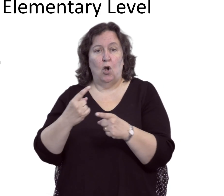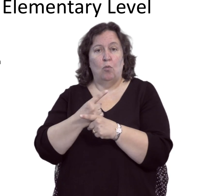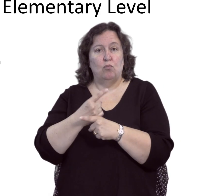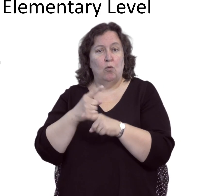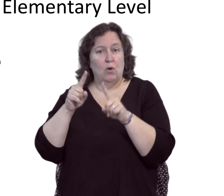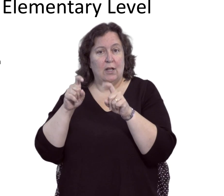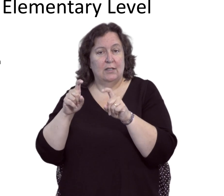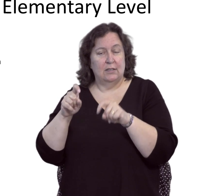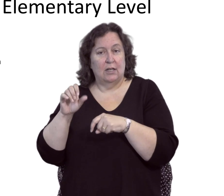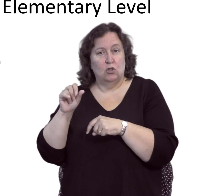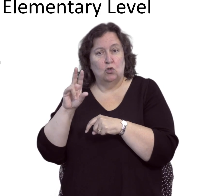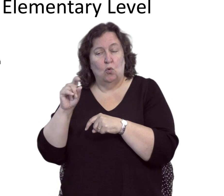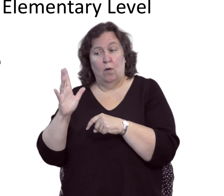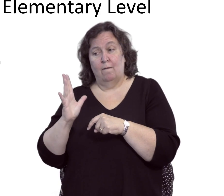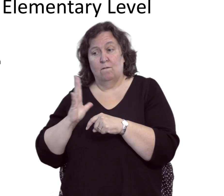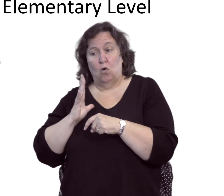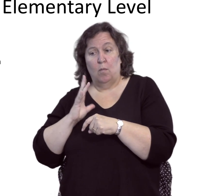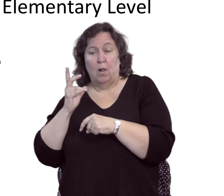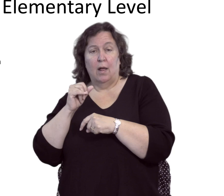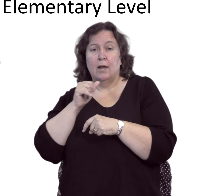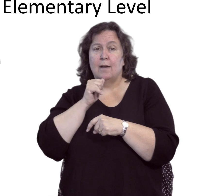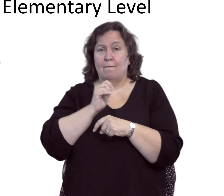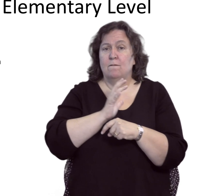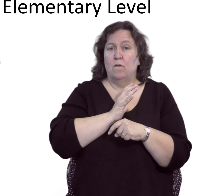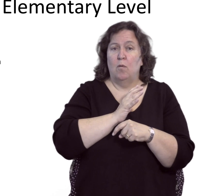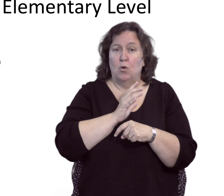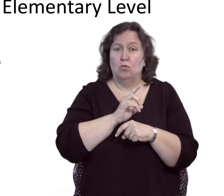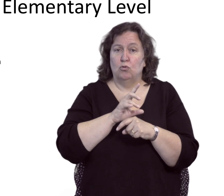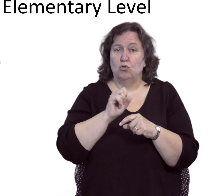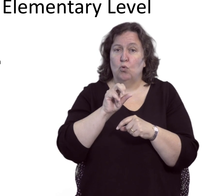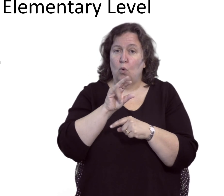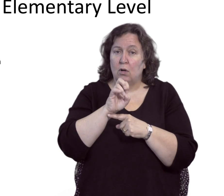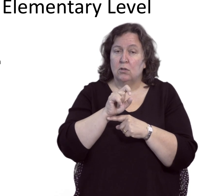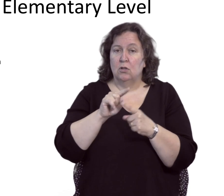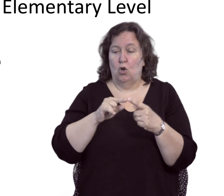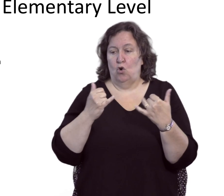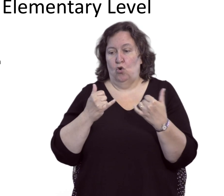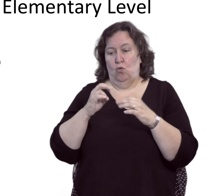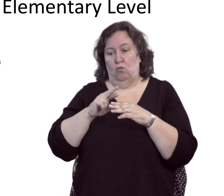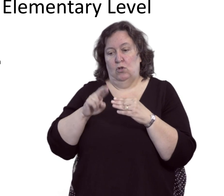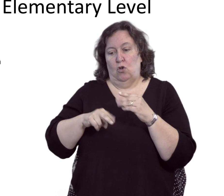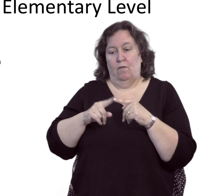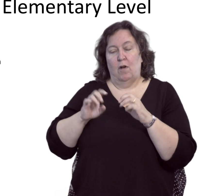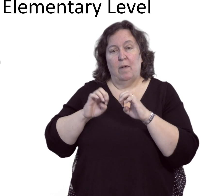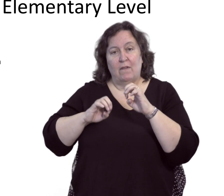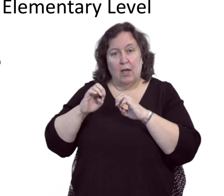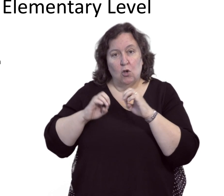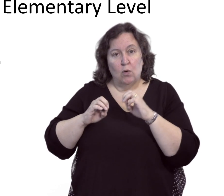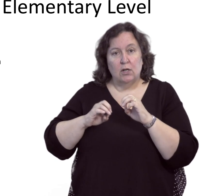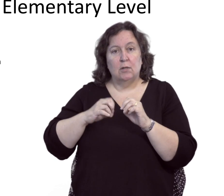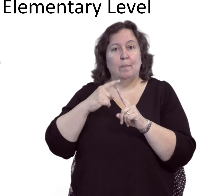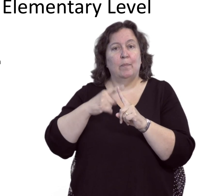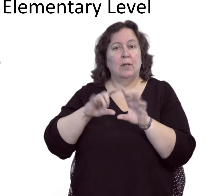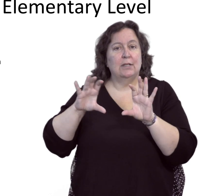Relevant test scores, both formal and informal, current results from evaluations,